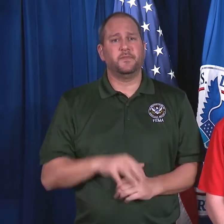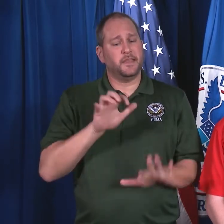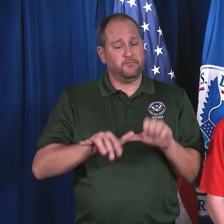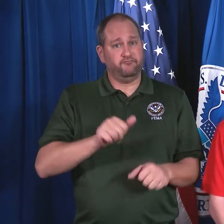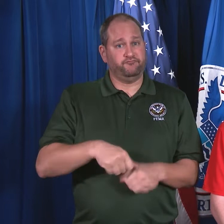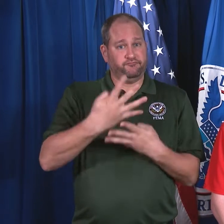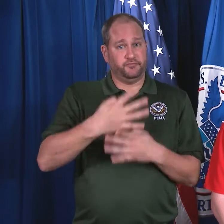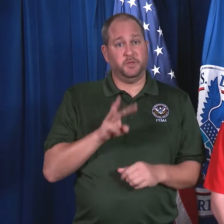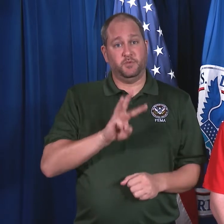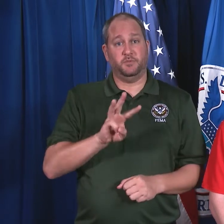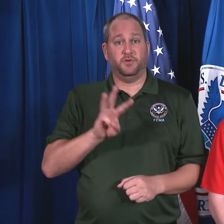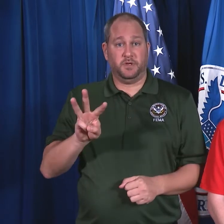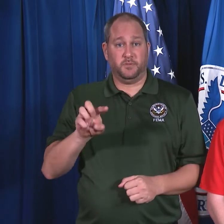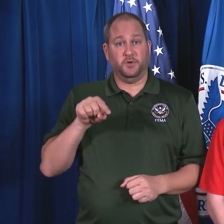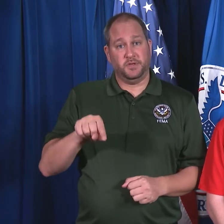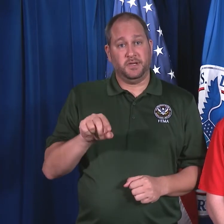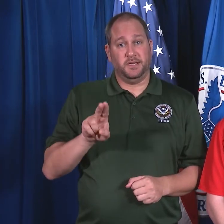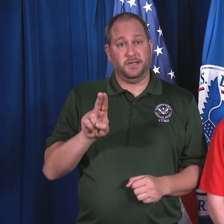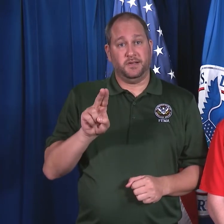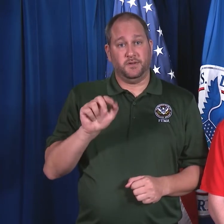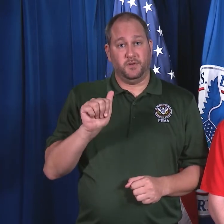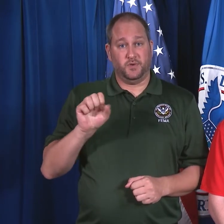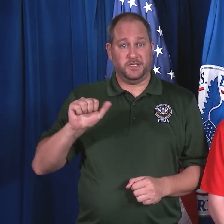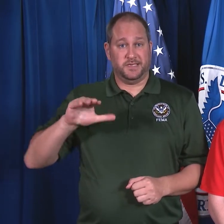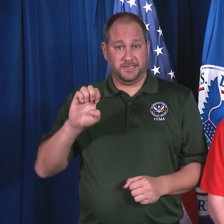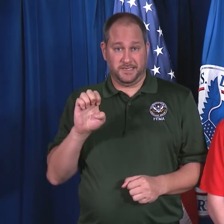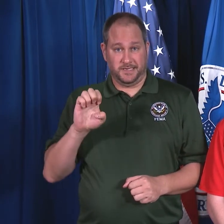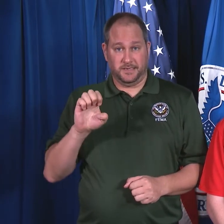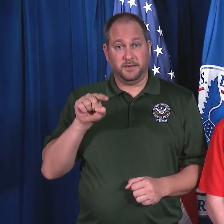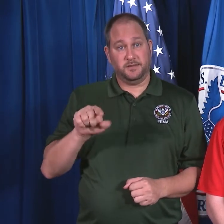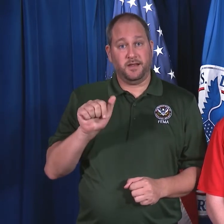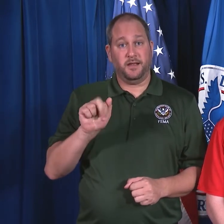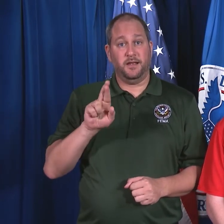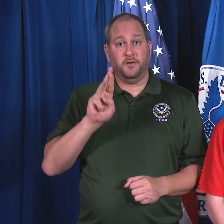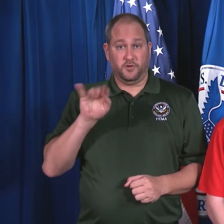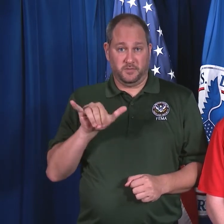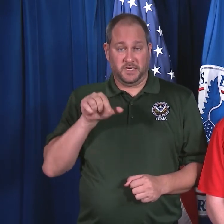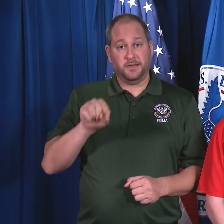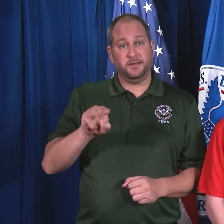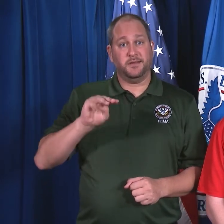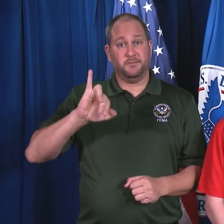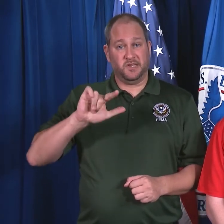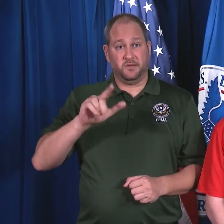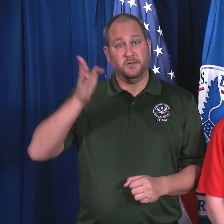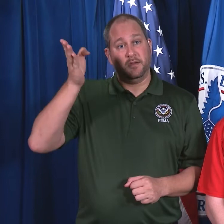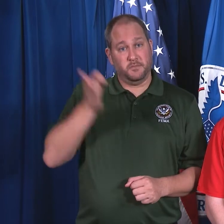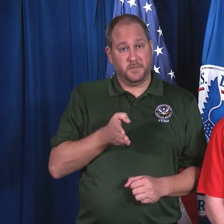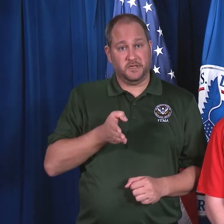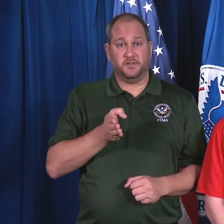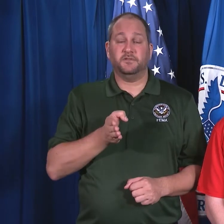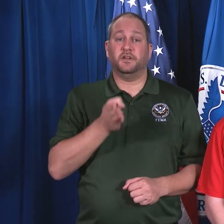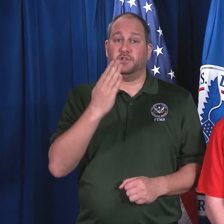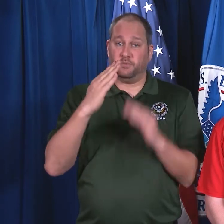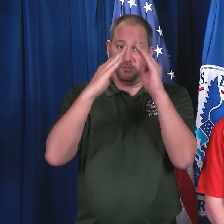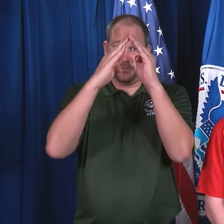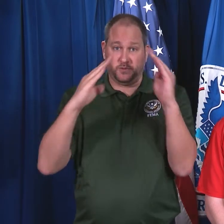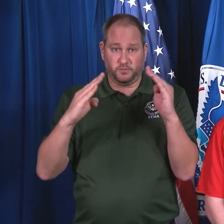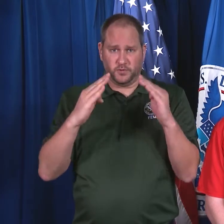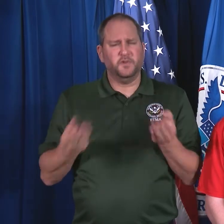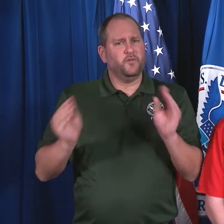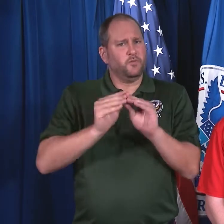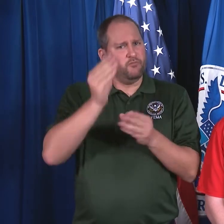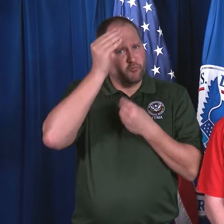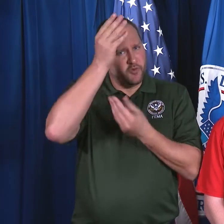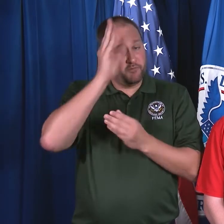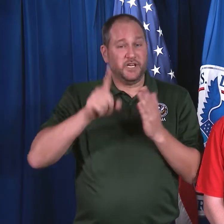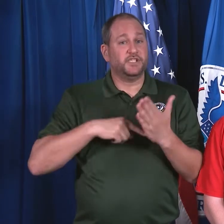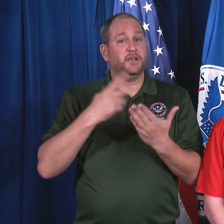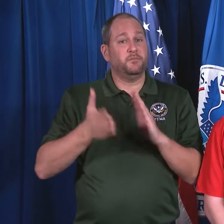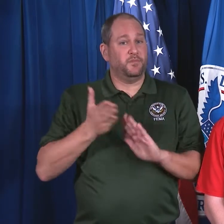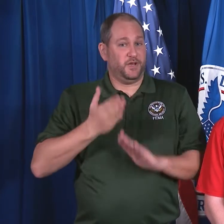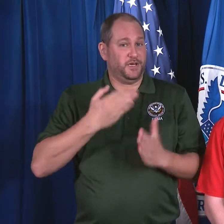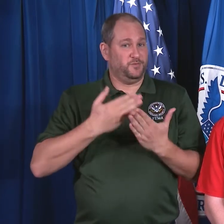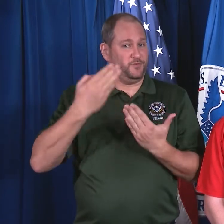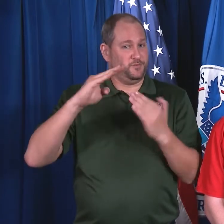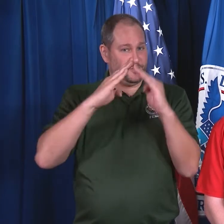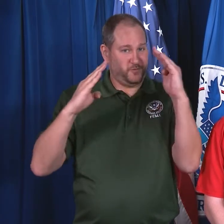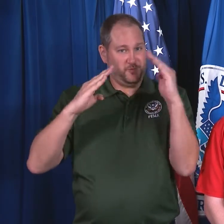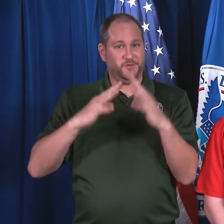Visit www.usace.army.mil/blueroof for more information about Operation Blue Roof.